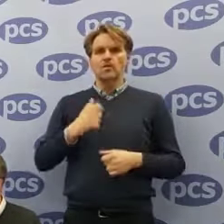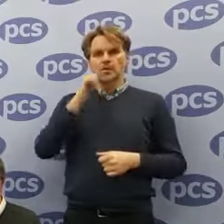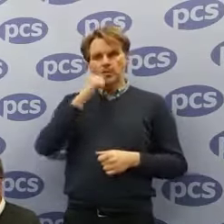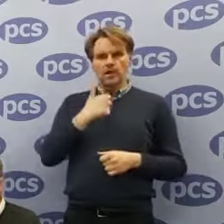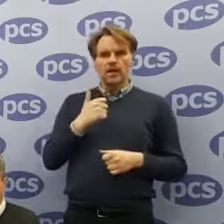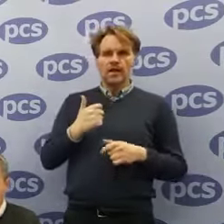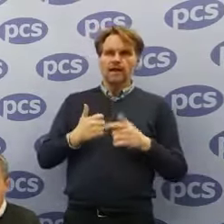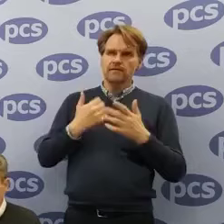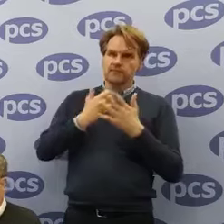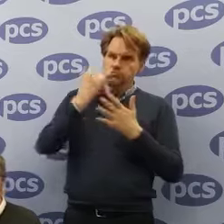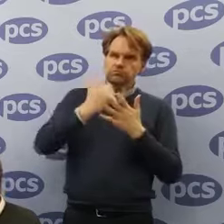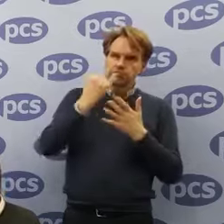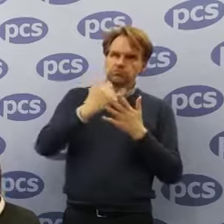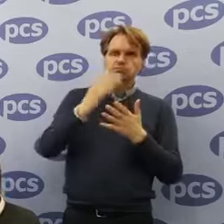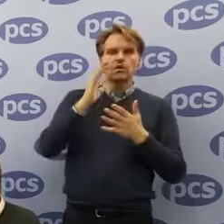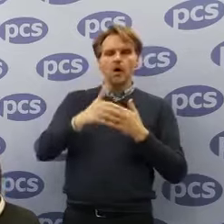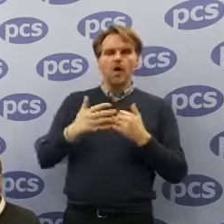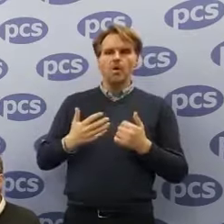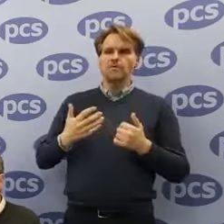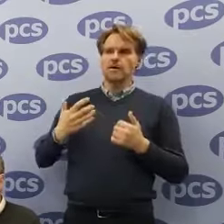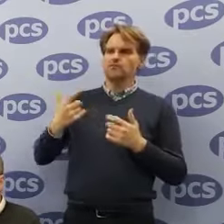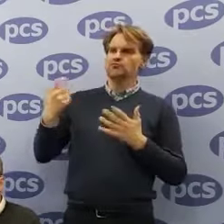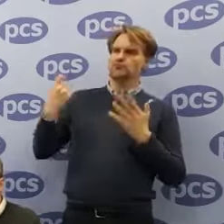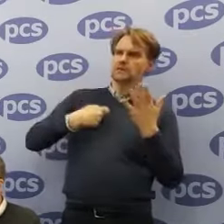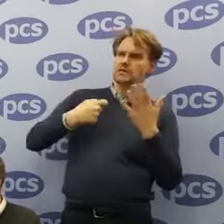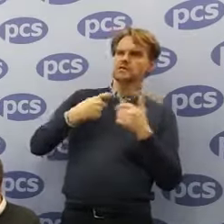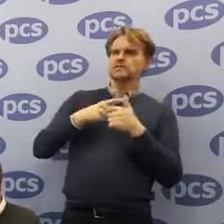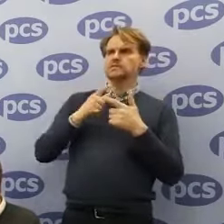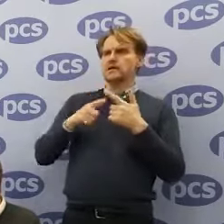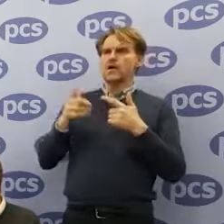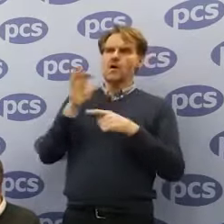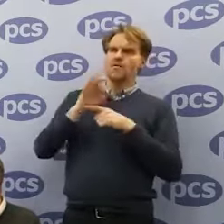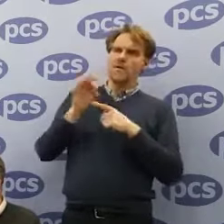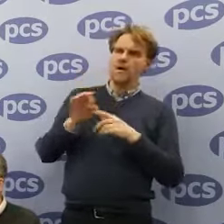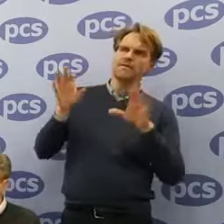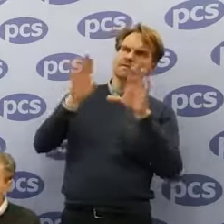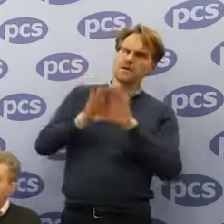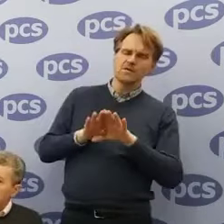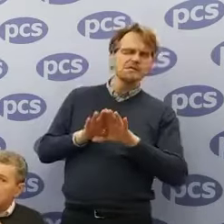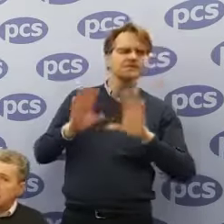pensions, pay, office closures - all of them are unjust but I would make this